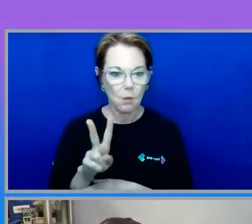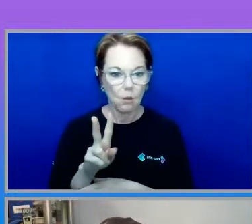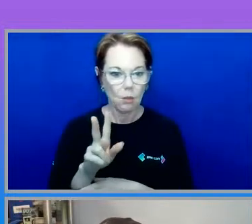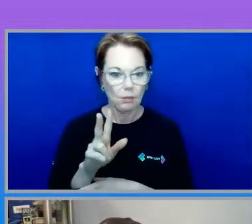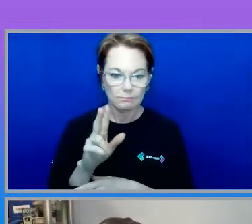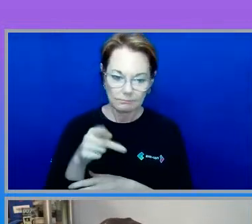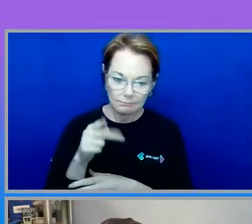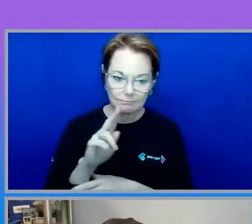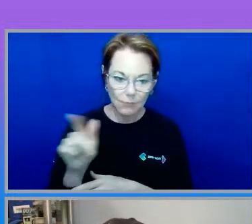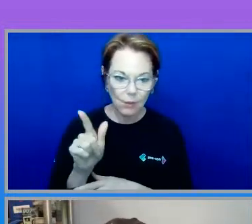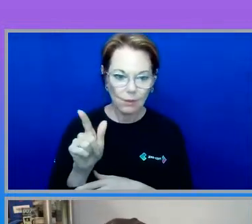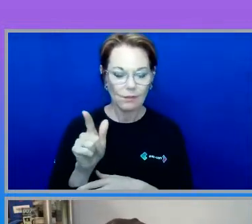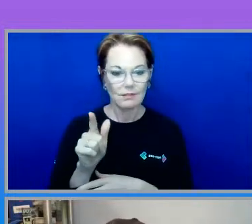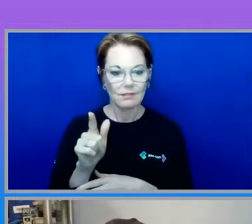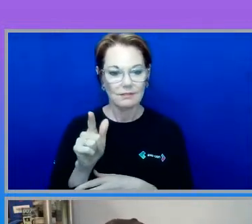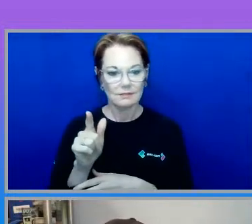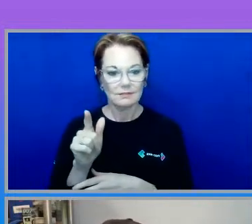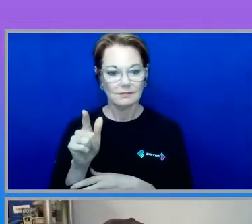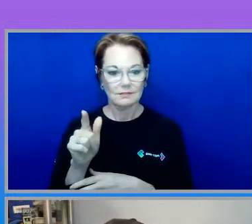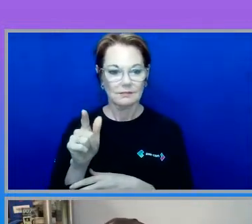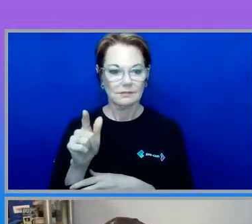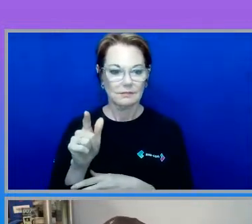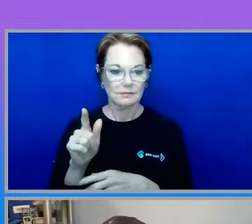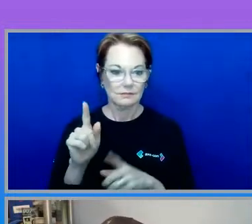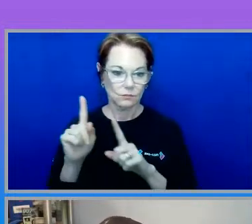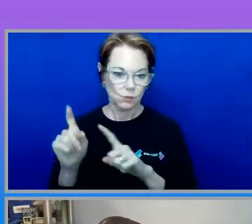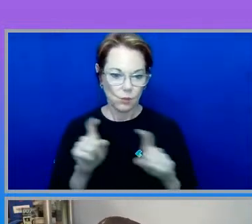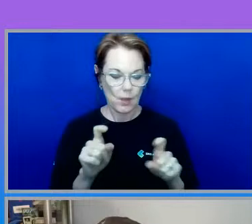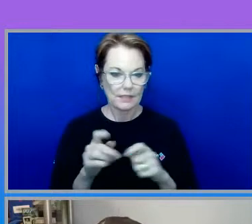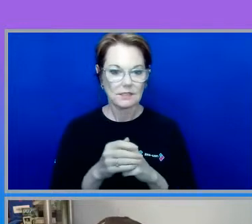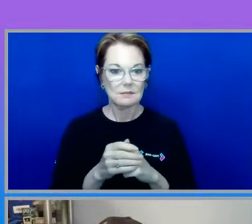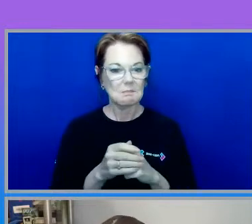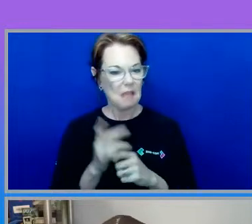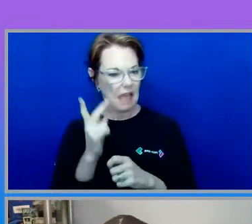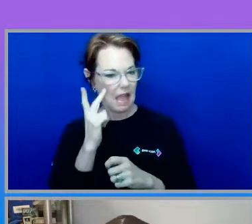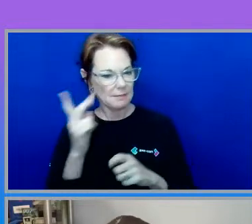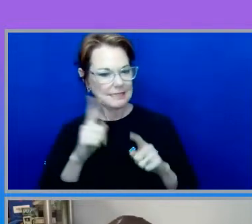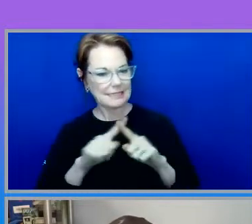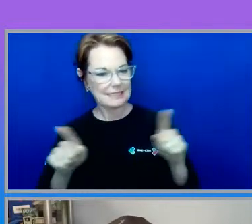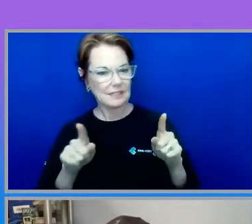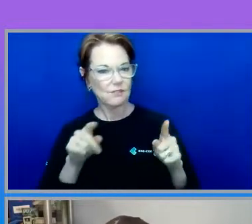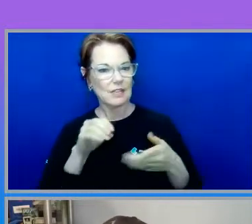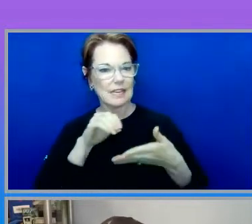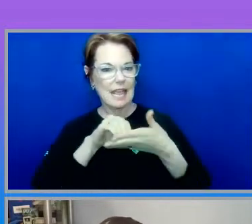file. And I'm looking at different annotations that are